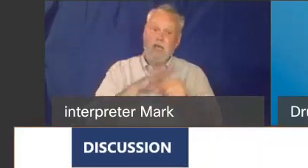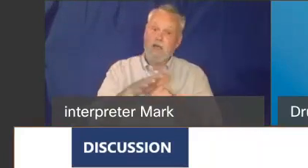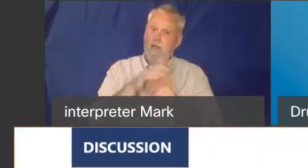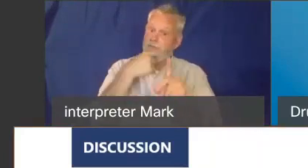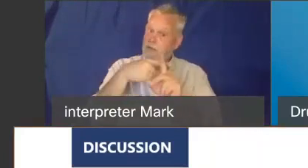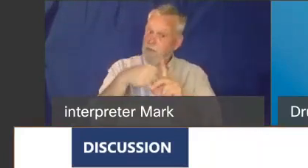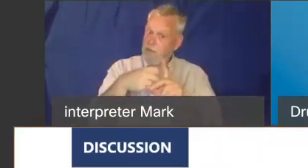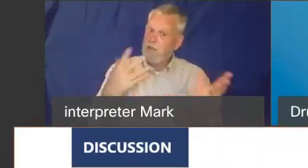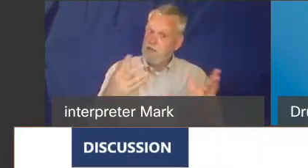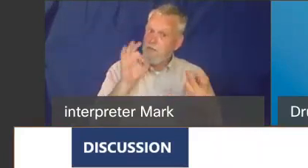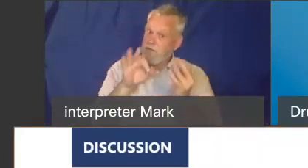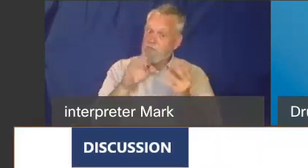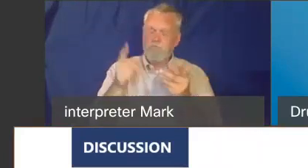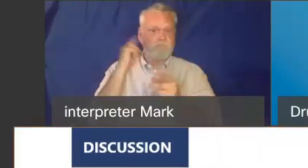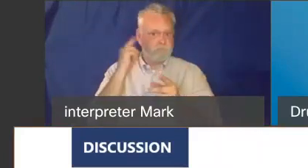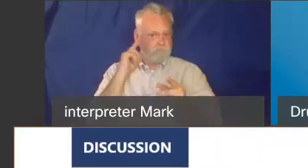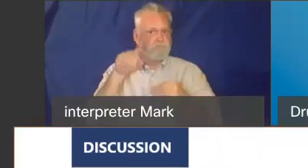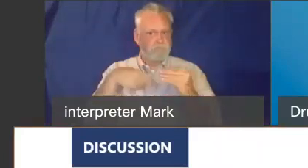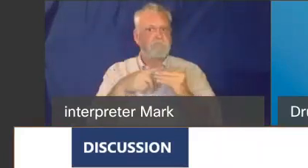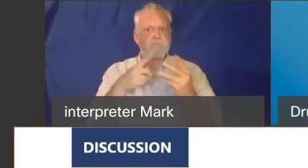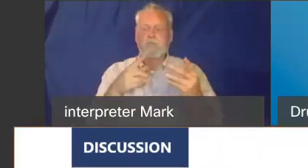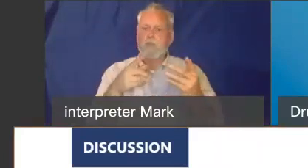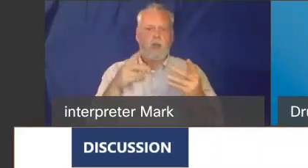Feedback you've already heard about treating this area.